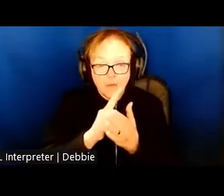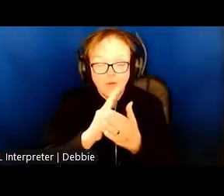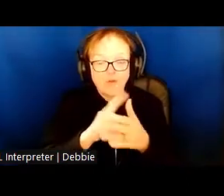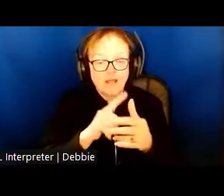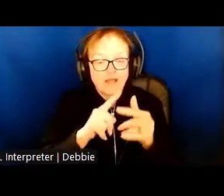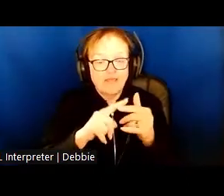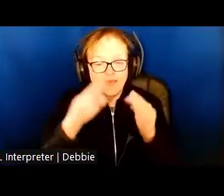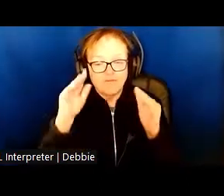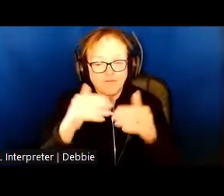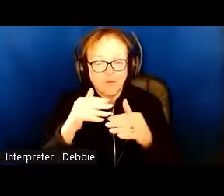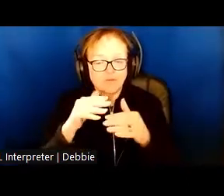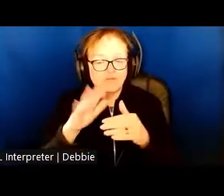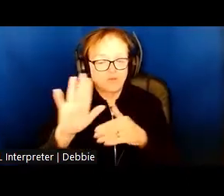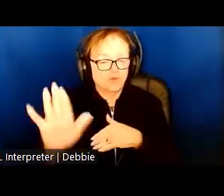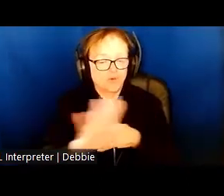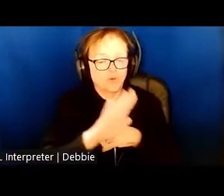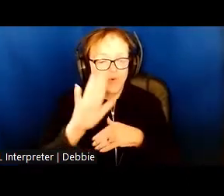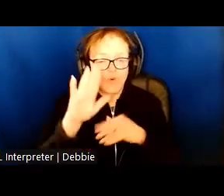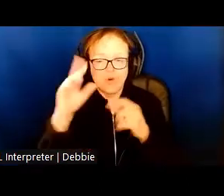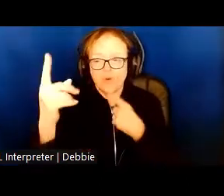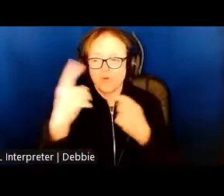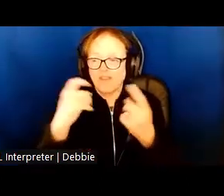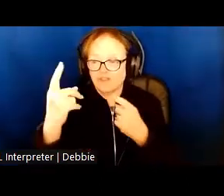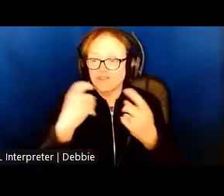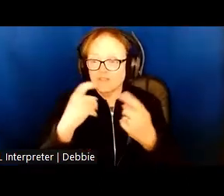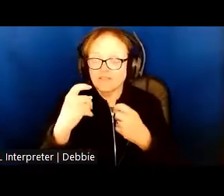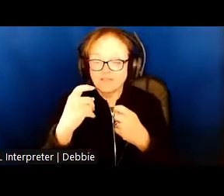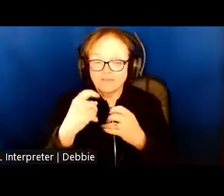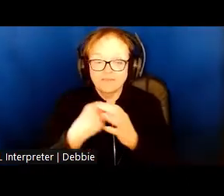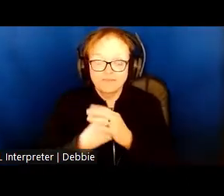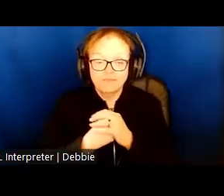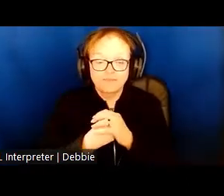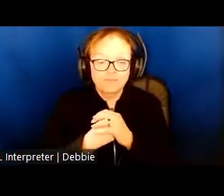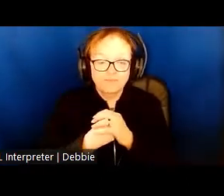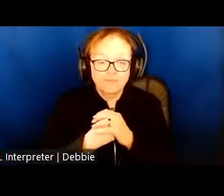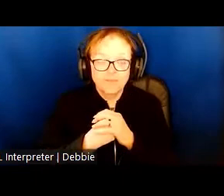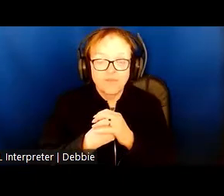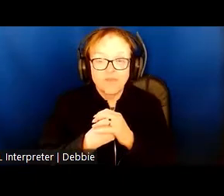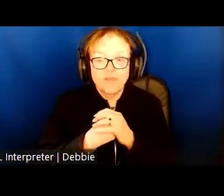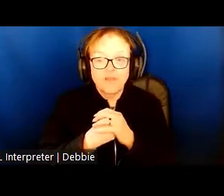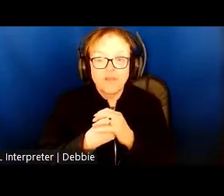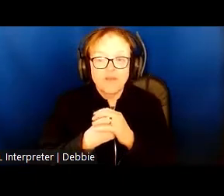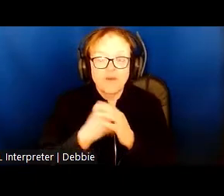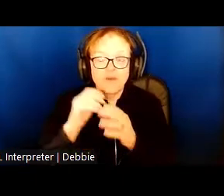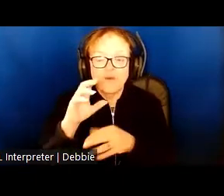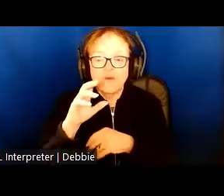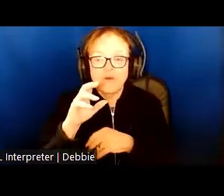answering questions at the end. The webinar is intended to help applicants